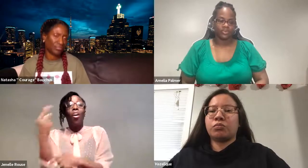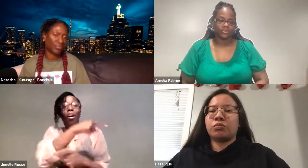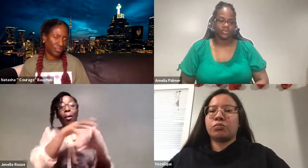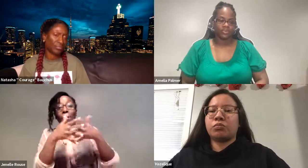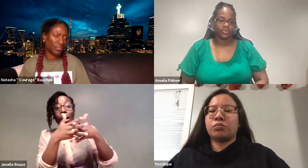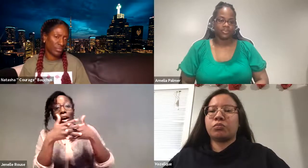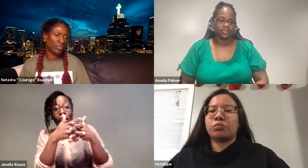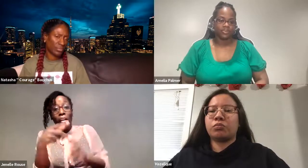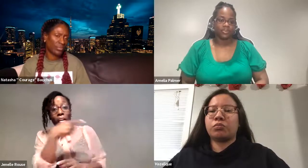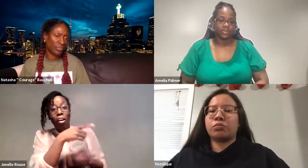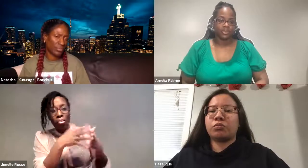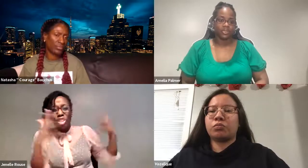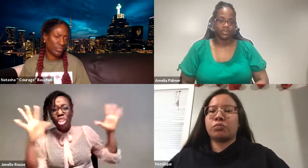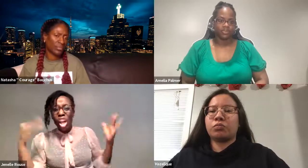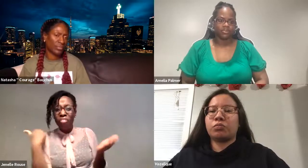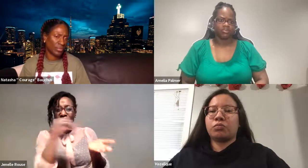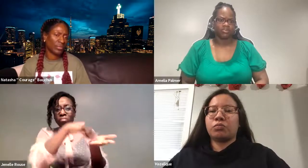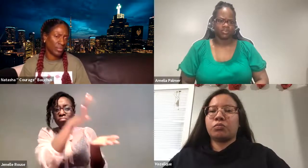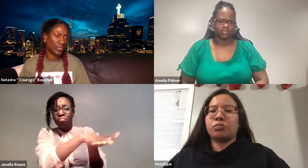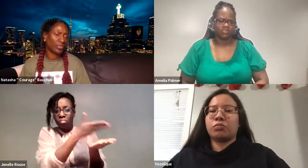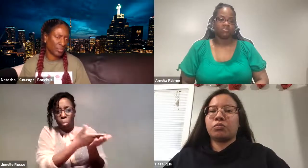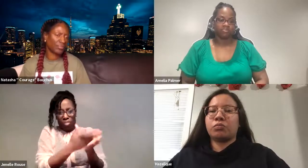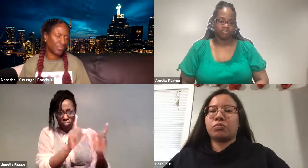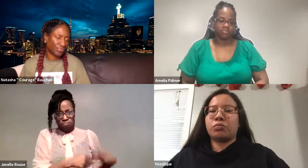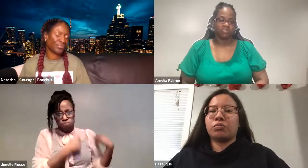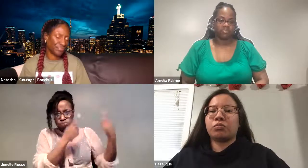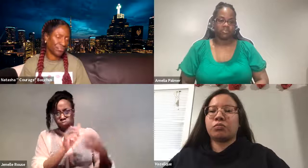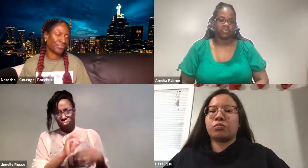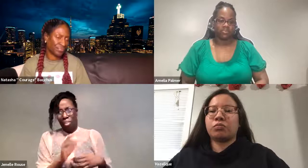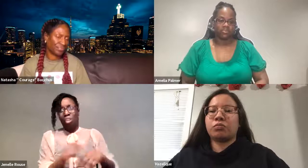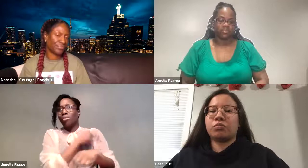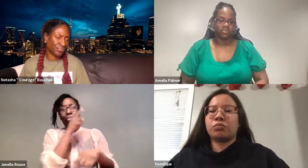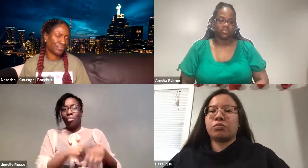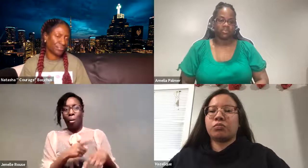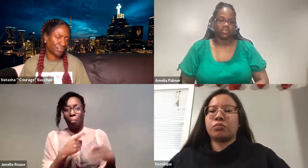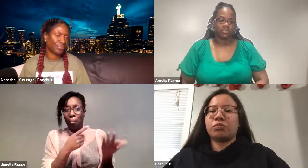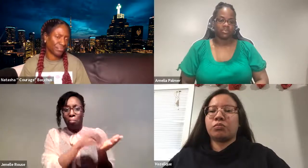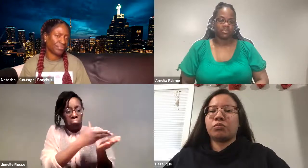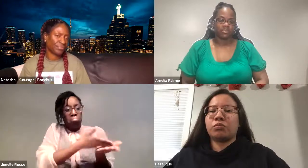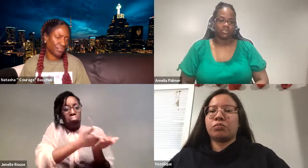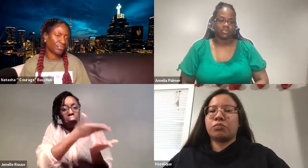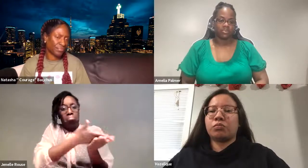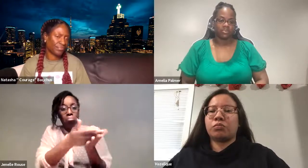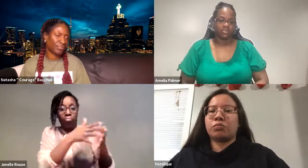a lot of research on it in canada compared to america. america has a lot of research on BASL,